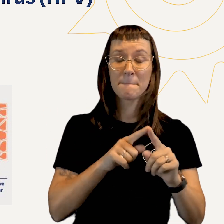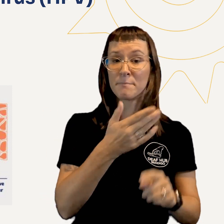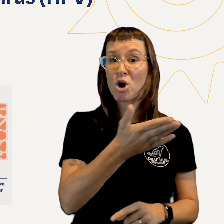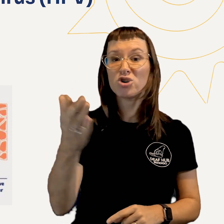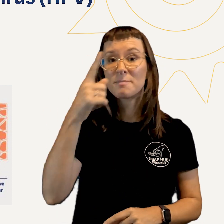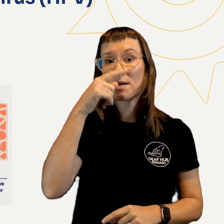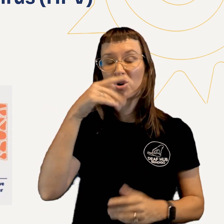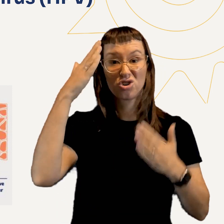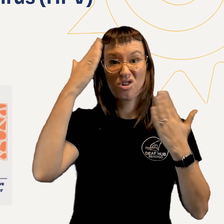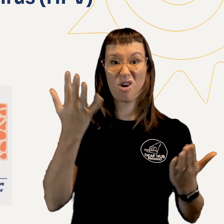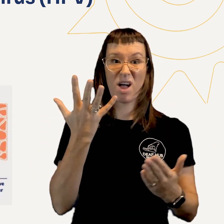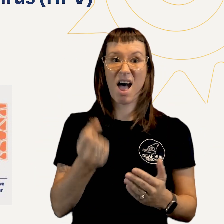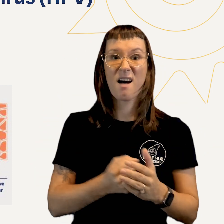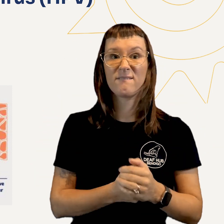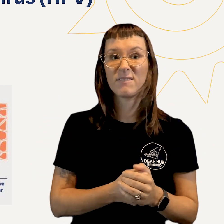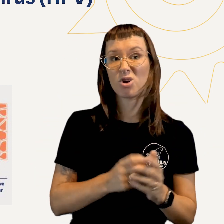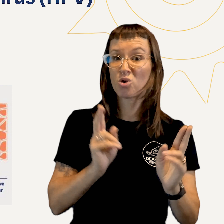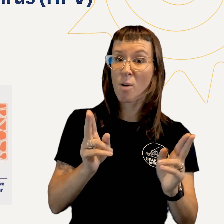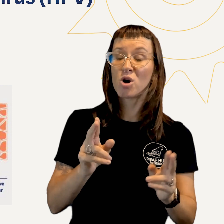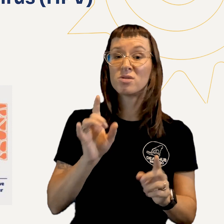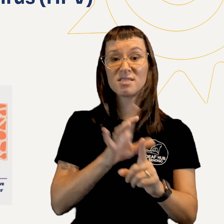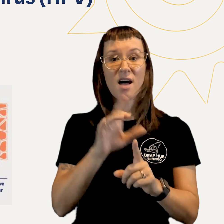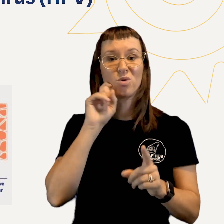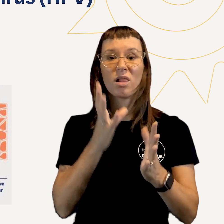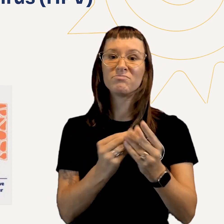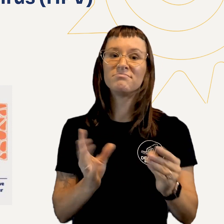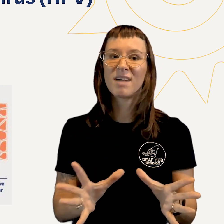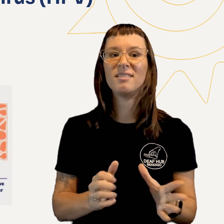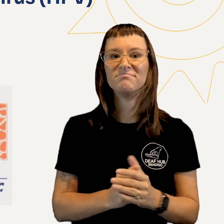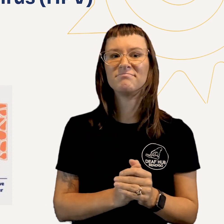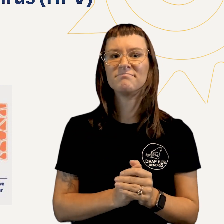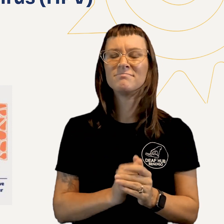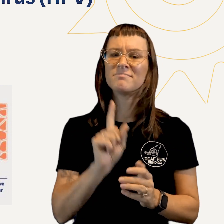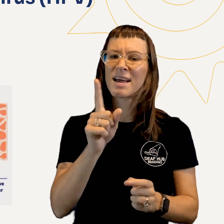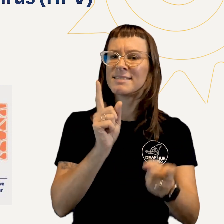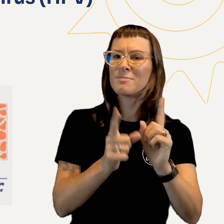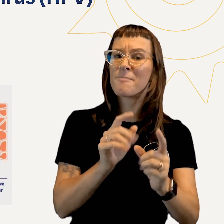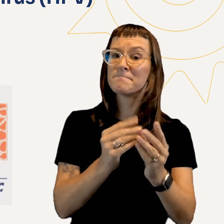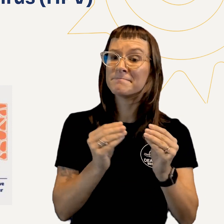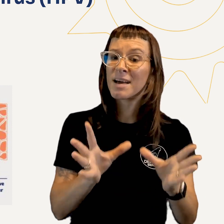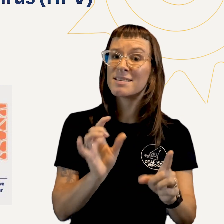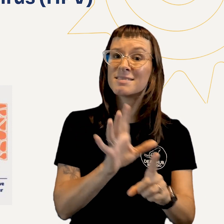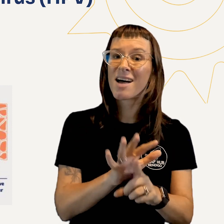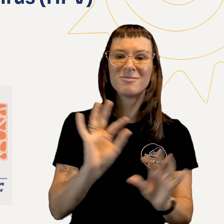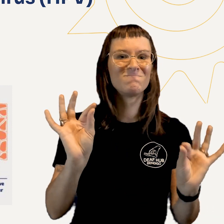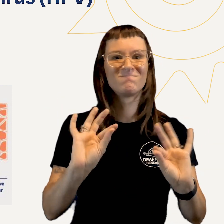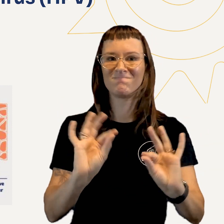realize they have it and it usually clears up on its own. Sometimes if it doesn't clear up a